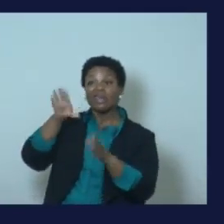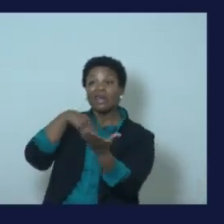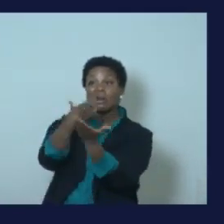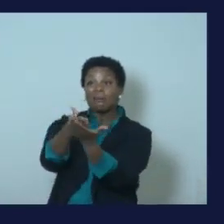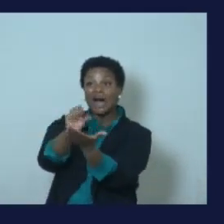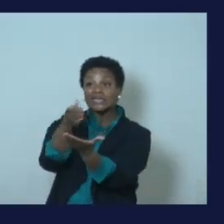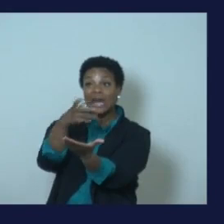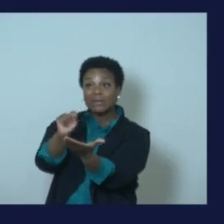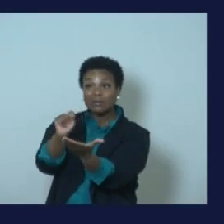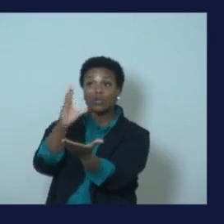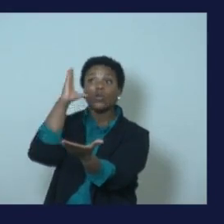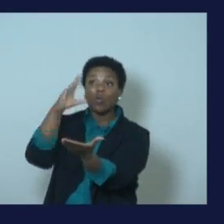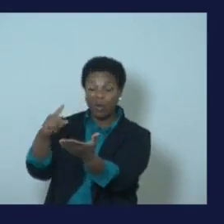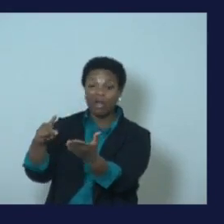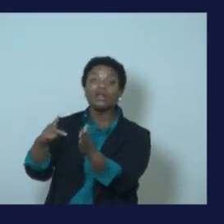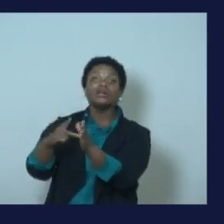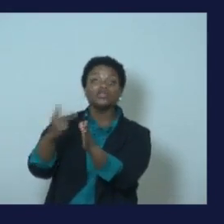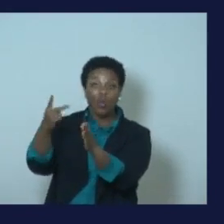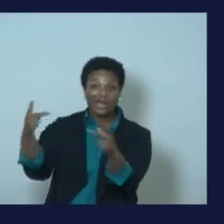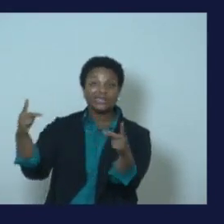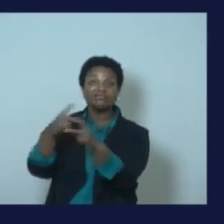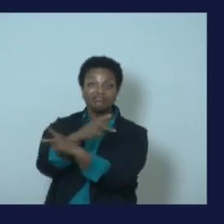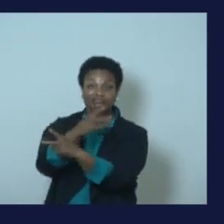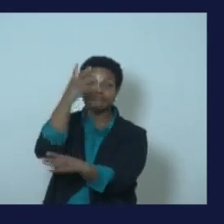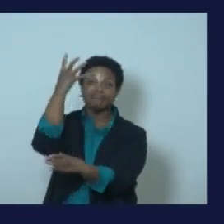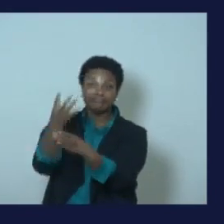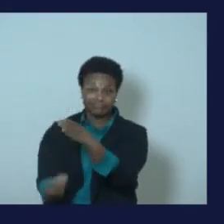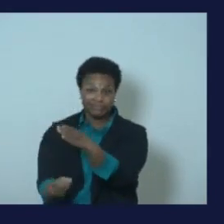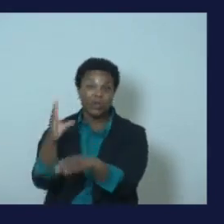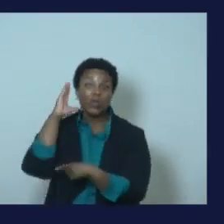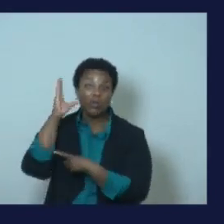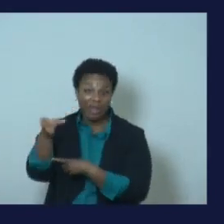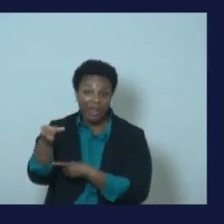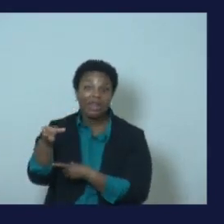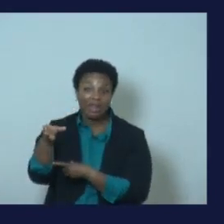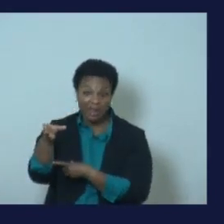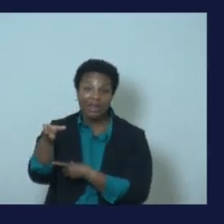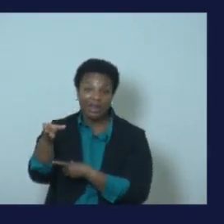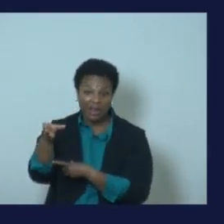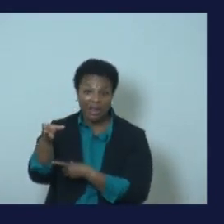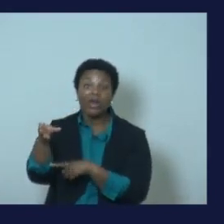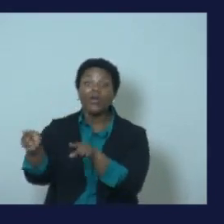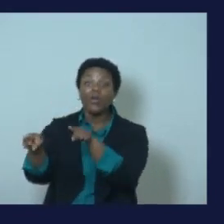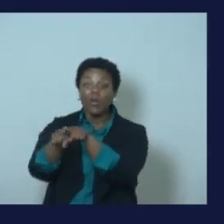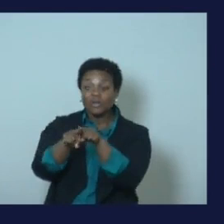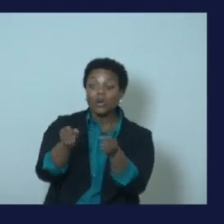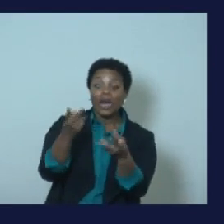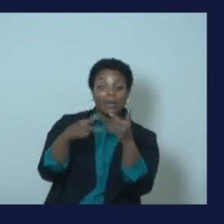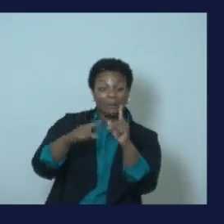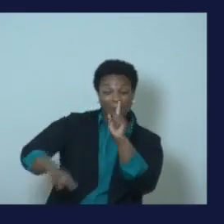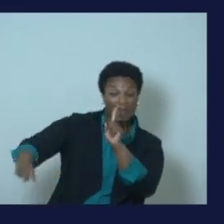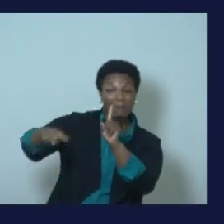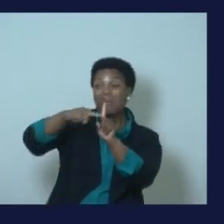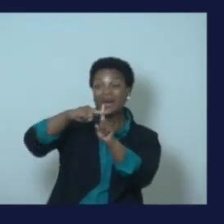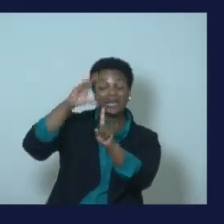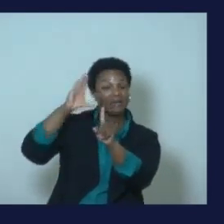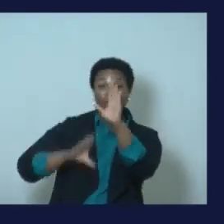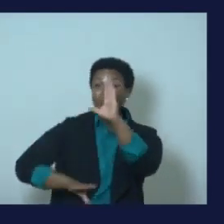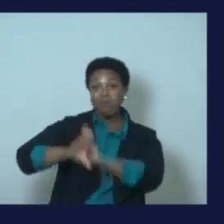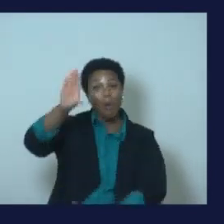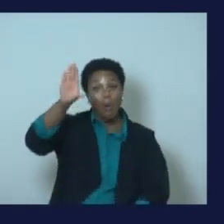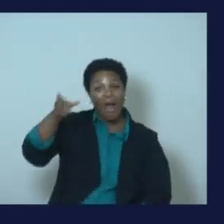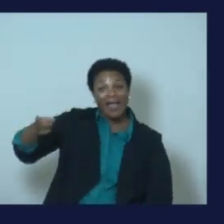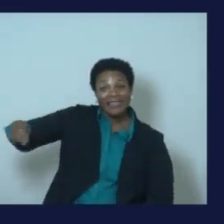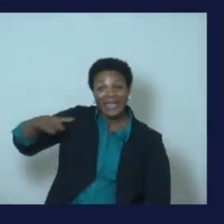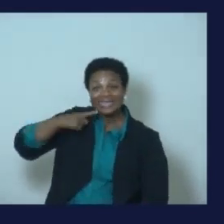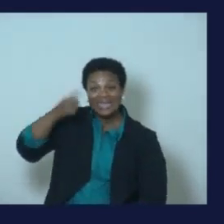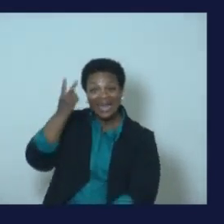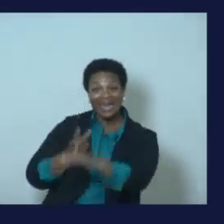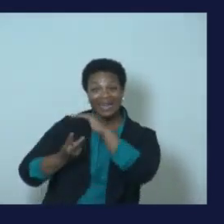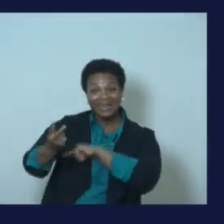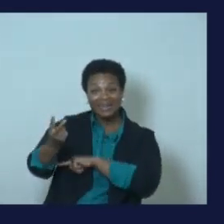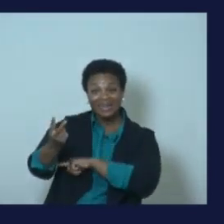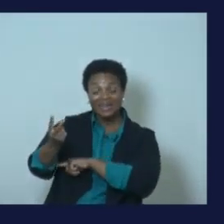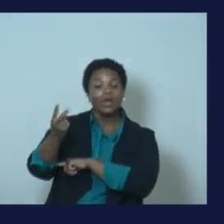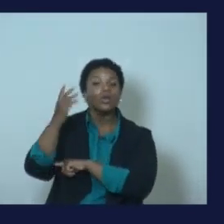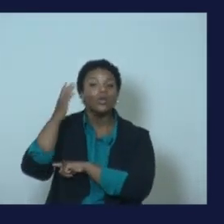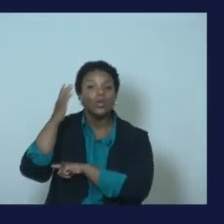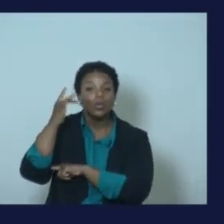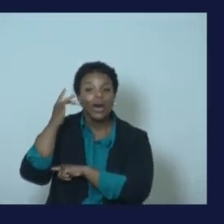DANG, YOU KNOW THAT WE’RE GOING TO DOUBLE IN THE NUMBER OF DEATHS BY SEPTEMBER AND SEE STEEP INCLINES OR STEEP INCREASES IN THE NUMBER OF CASES ACROSS THE COUNTRY.